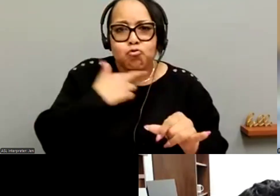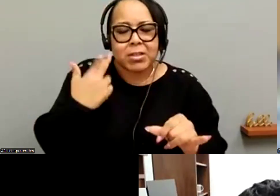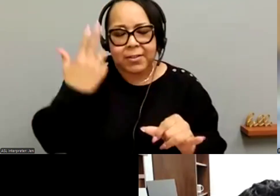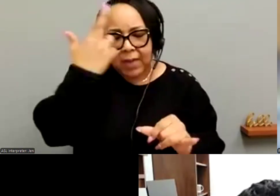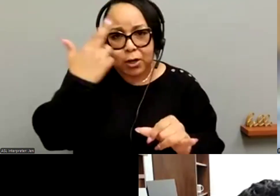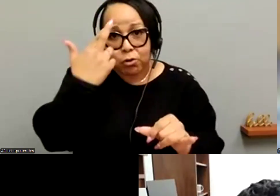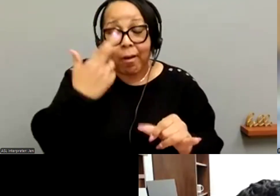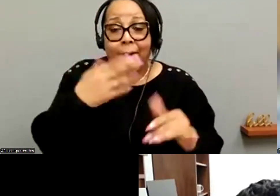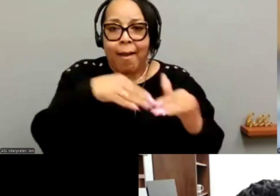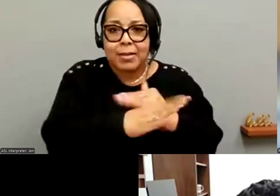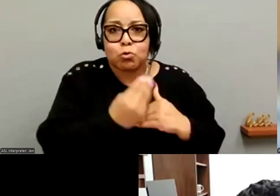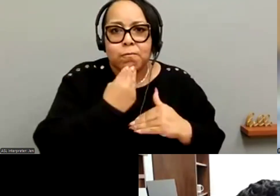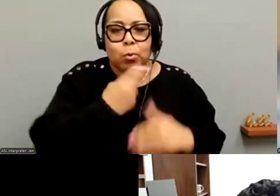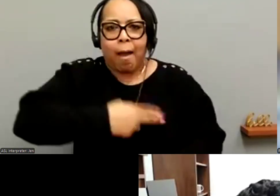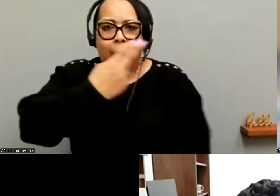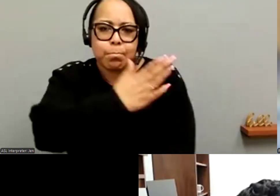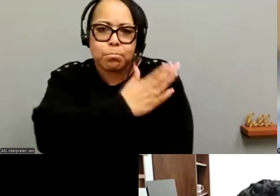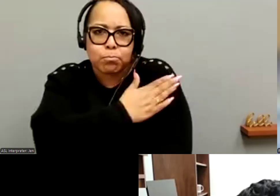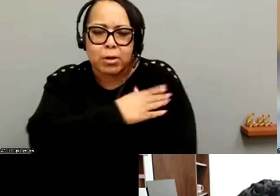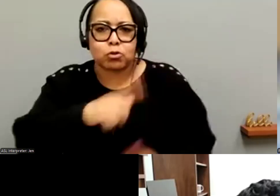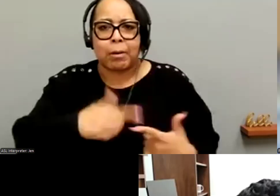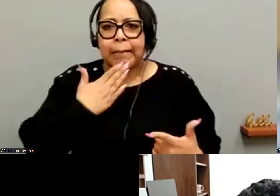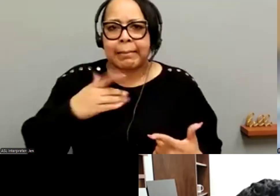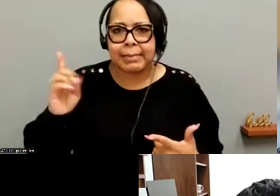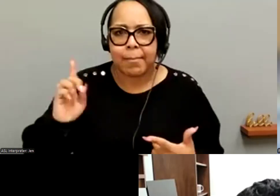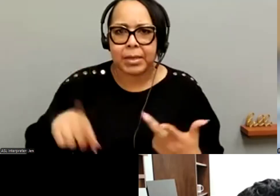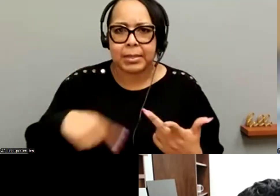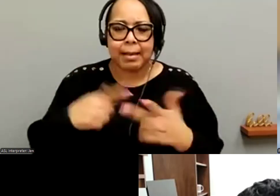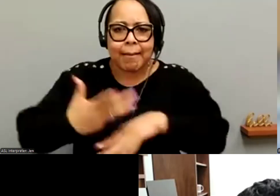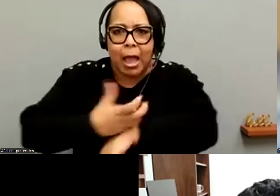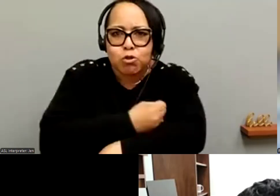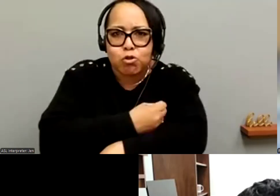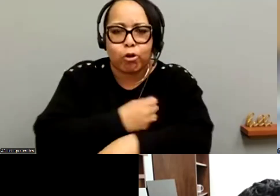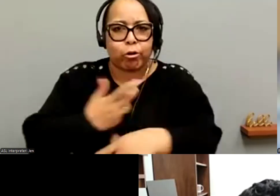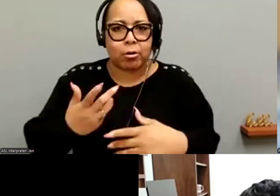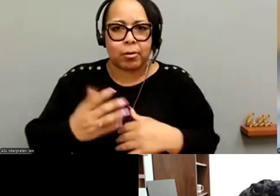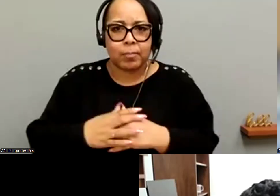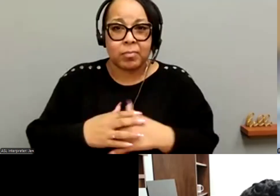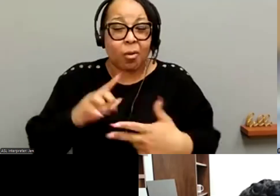13:12:51 food? High blood pressure, 13:12:54 diabetes, cancers. All of this